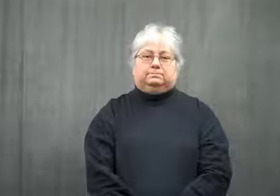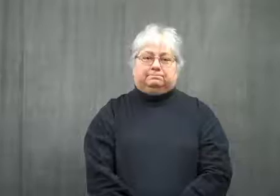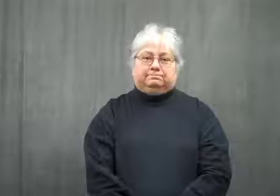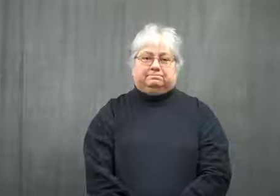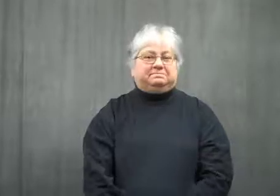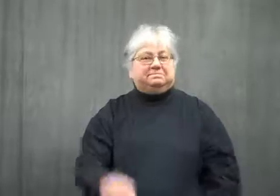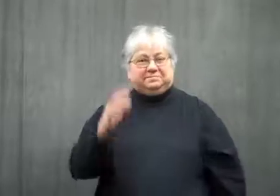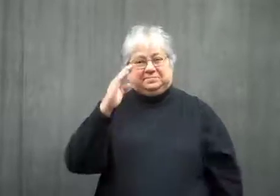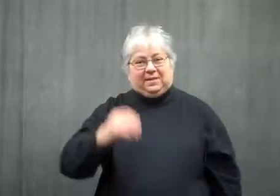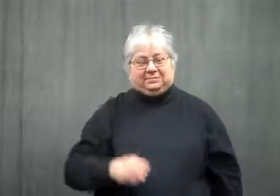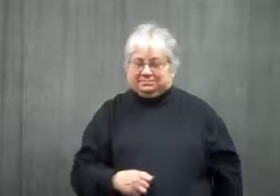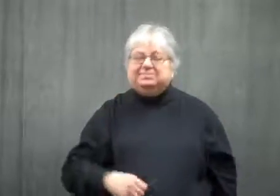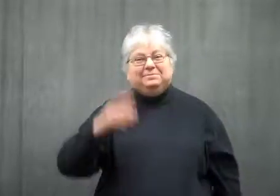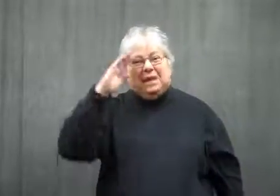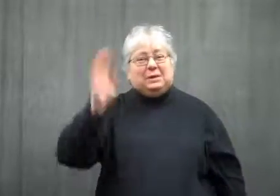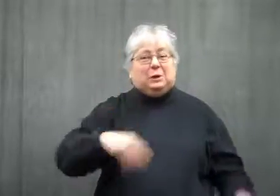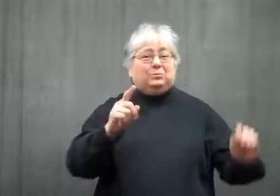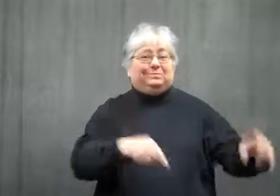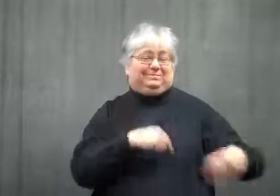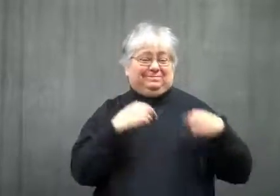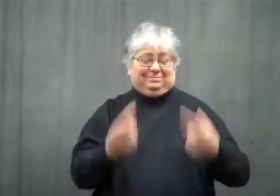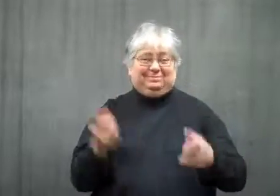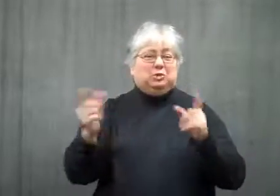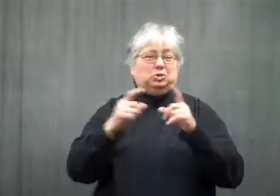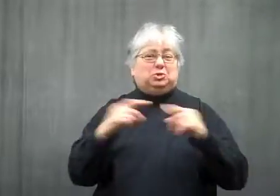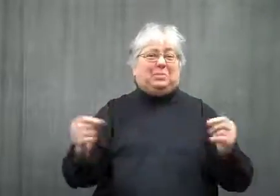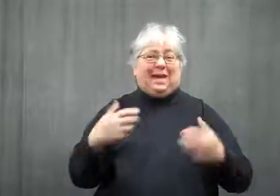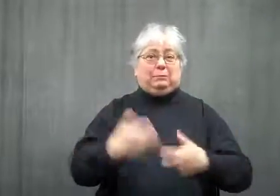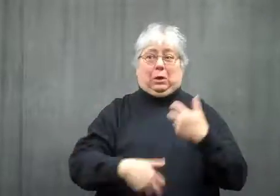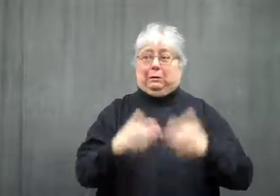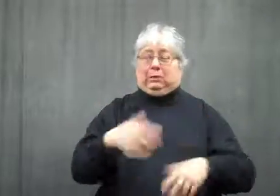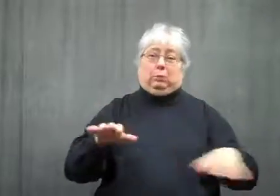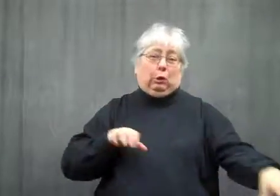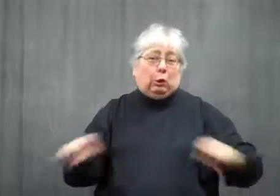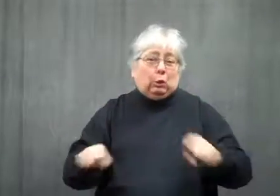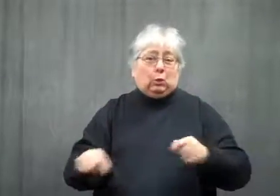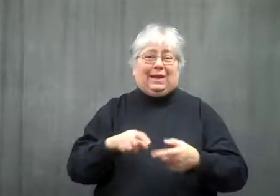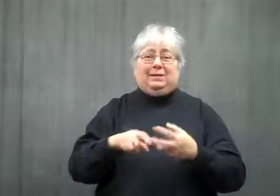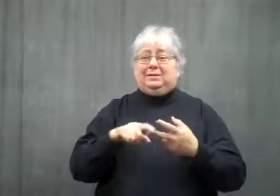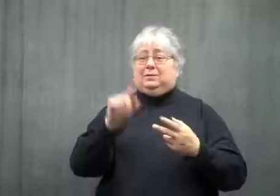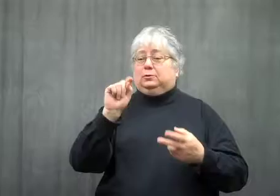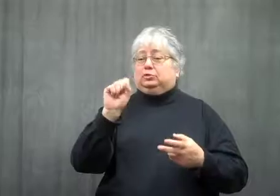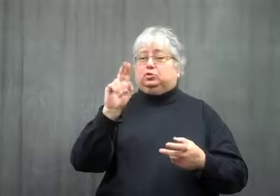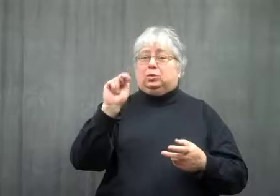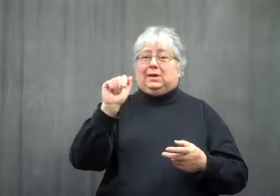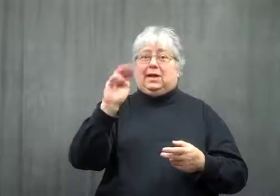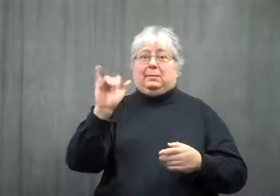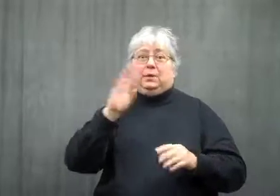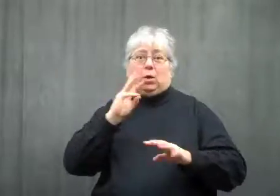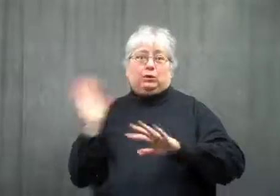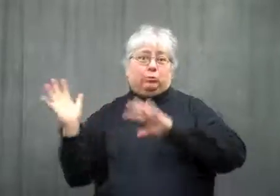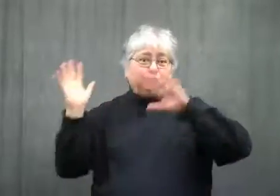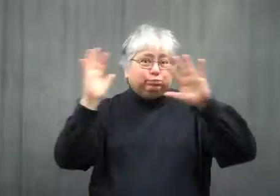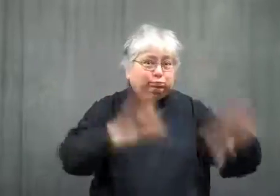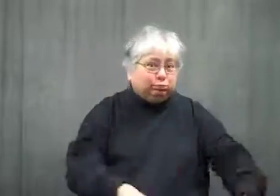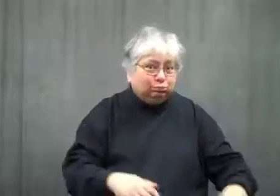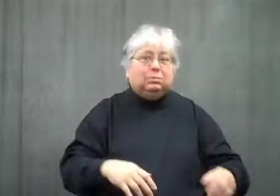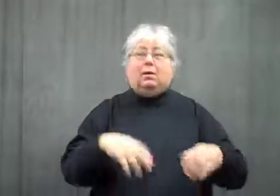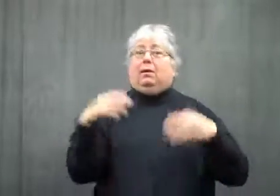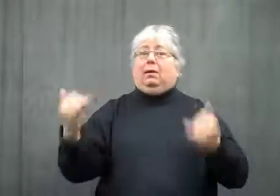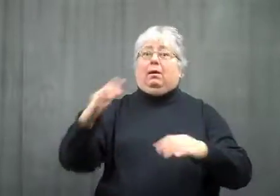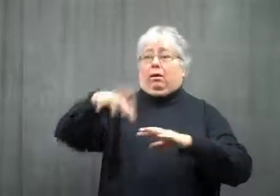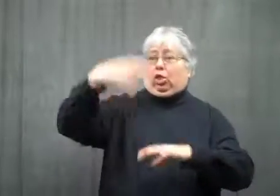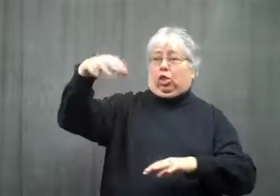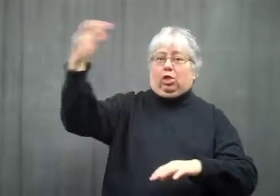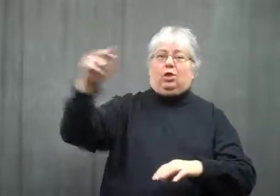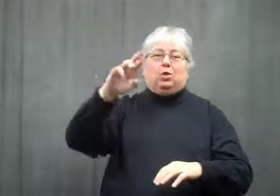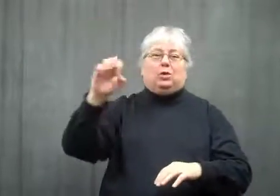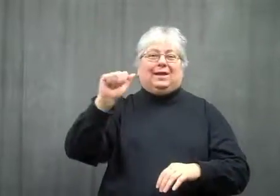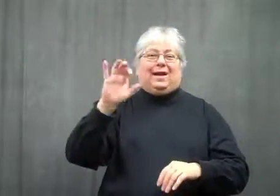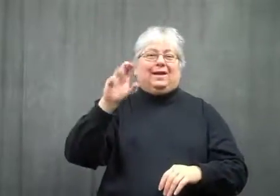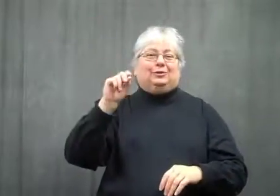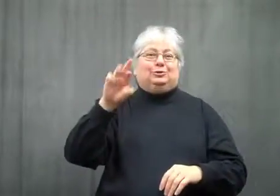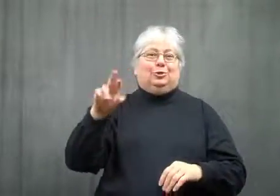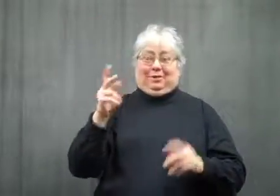Hello! Japan has had to deal with the earthquake, tsunami, and the reactors overheating.